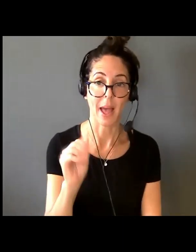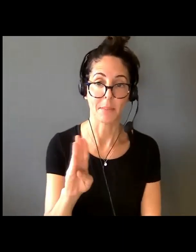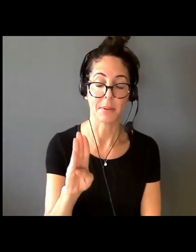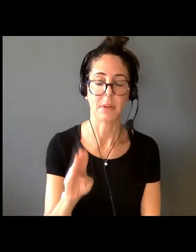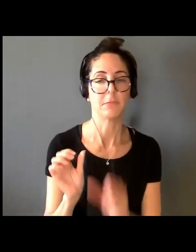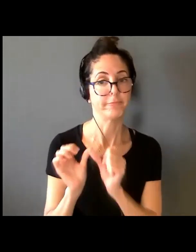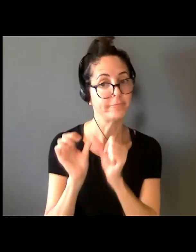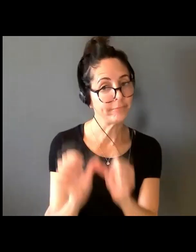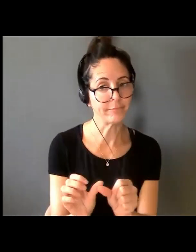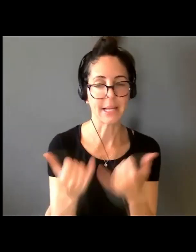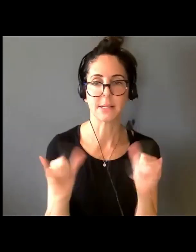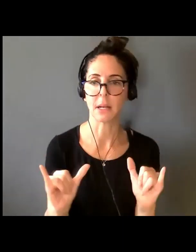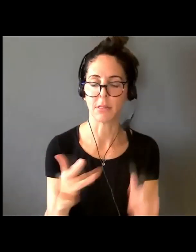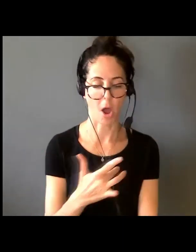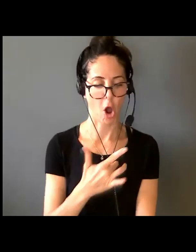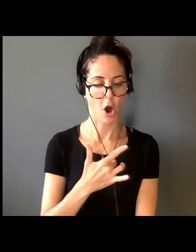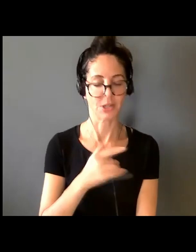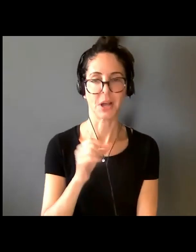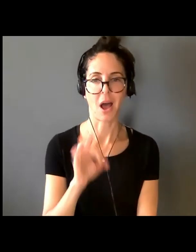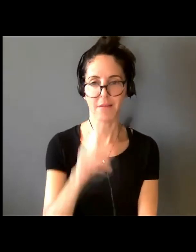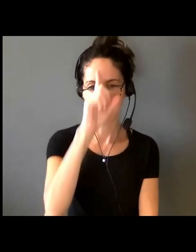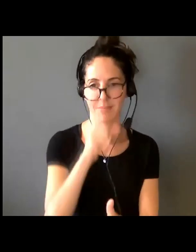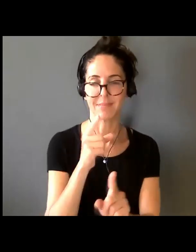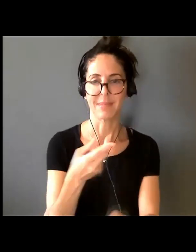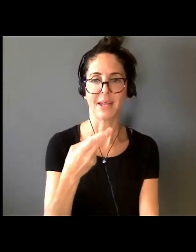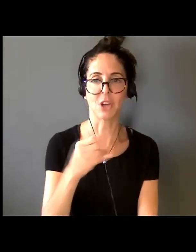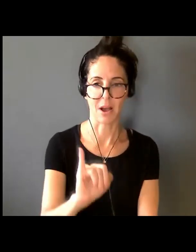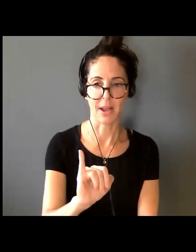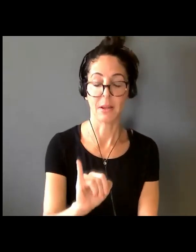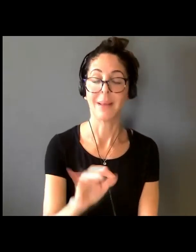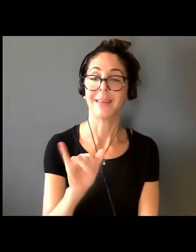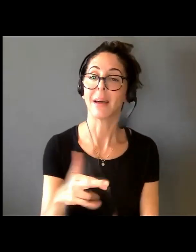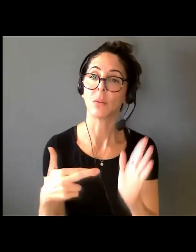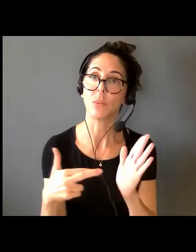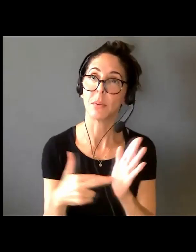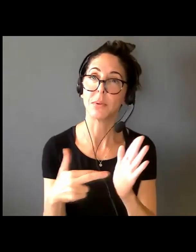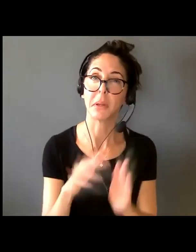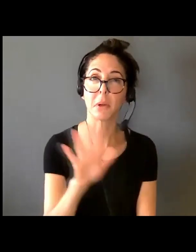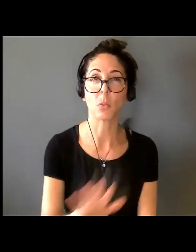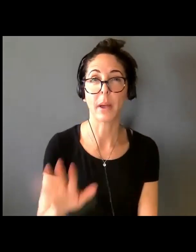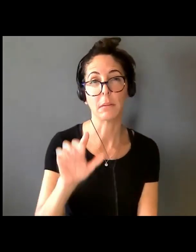at the heart of the mission of HI, and it actually represents around 25 percent